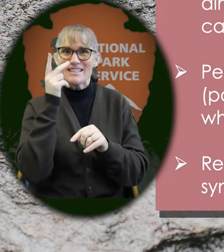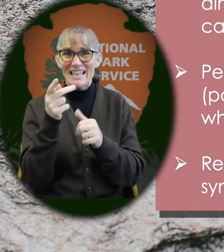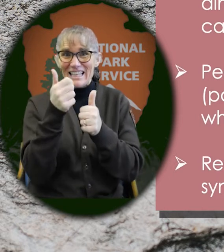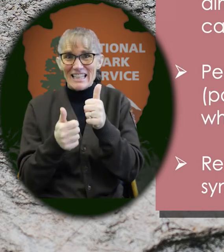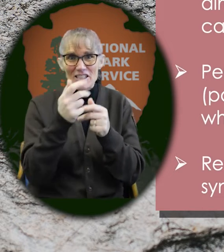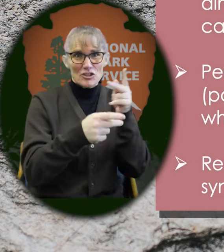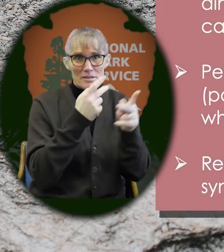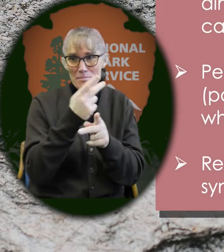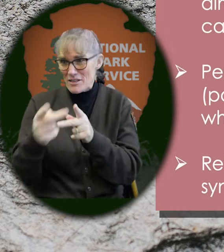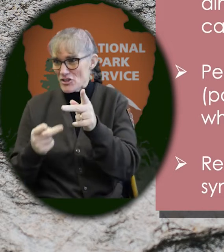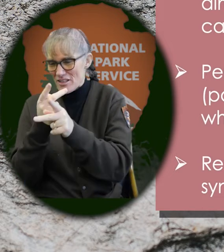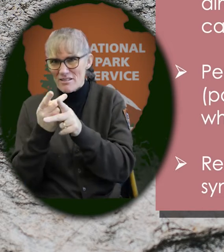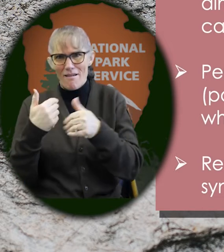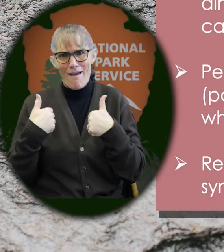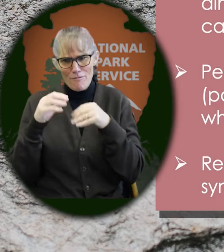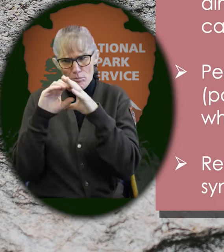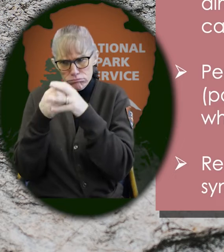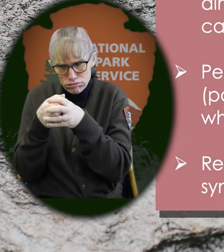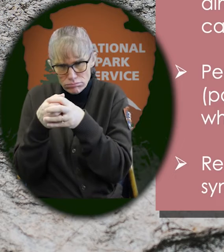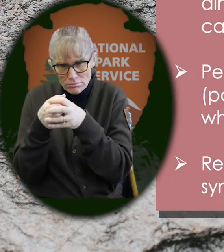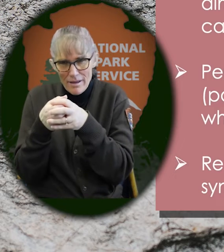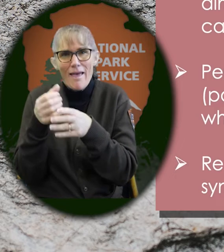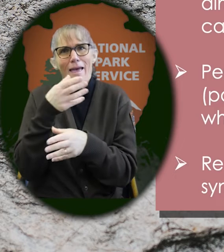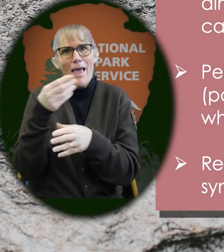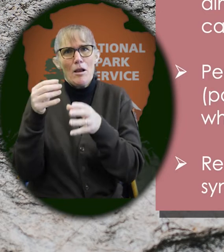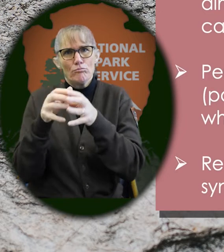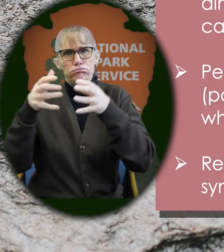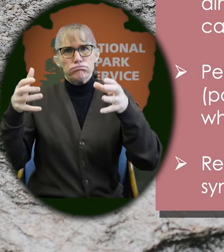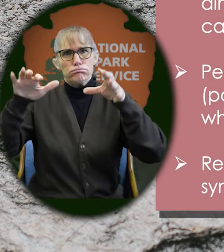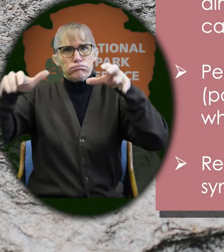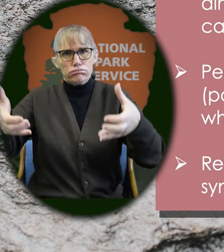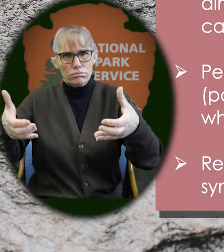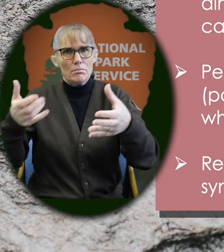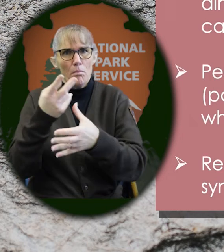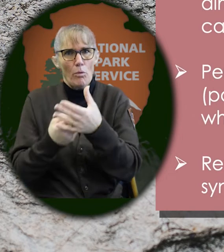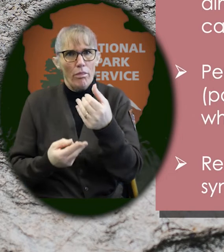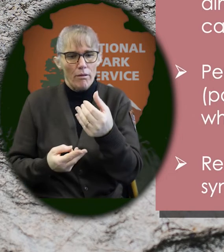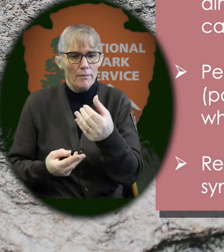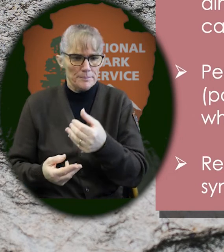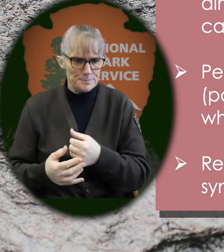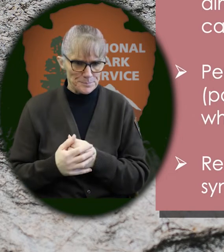there does seem to be a smaller group cluster and then a larger group cluster.